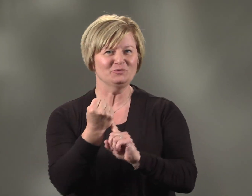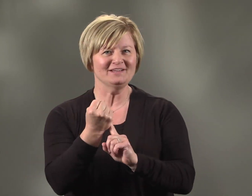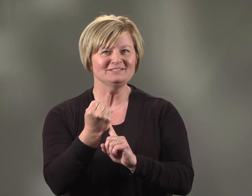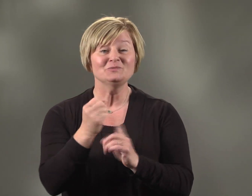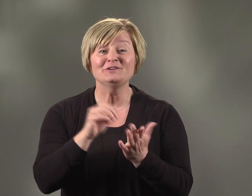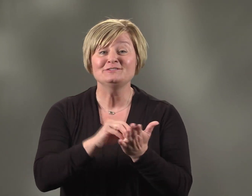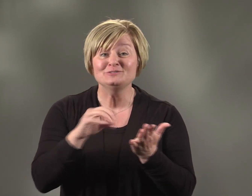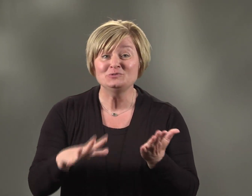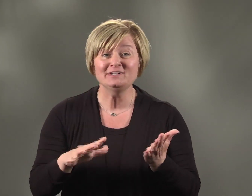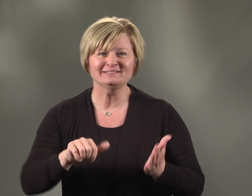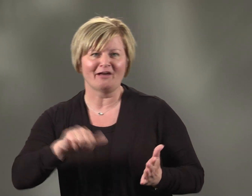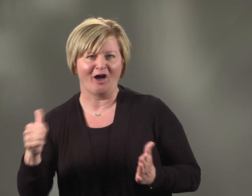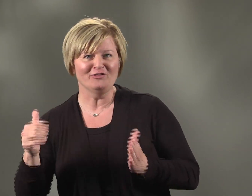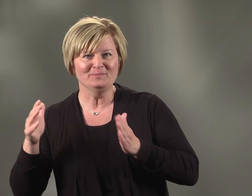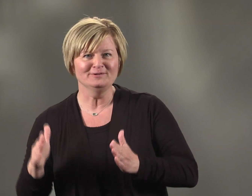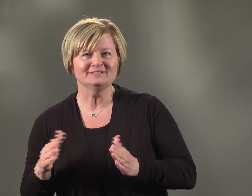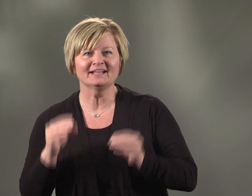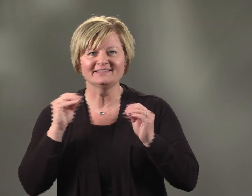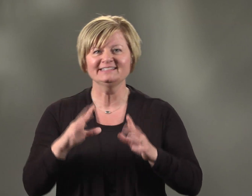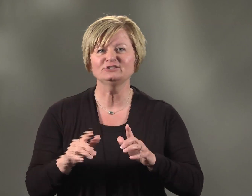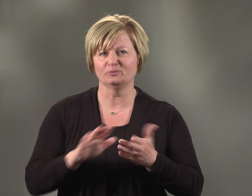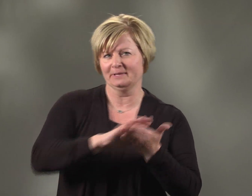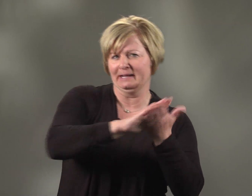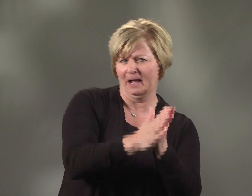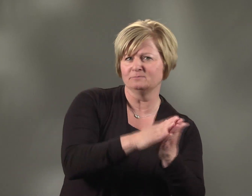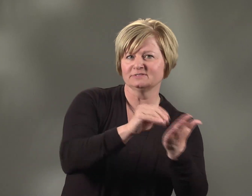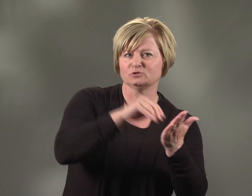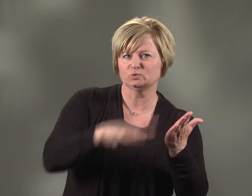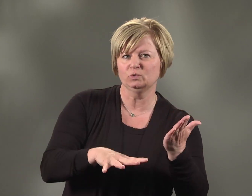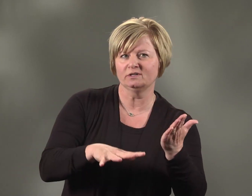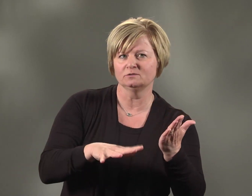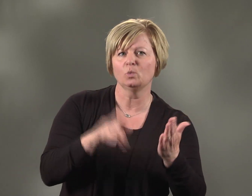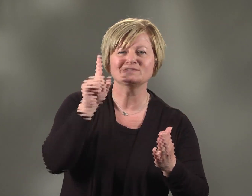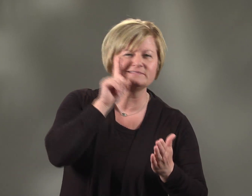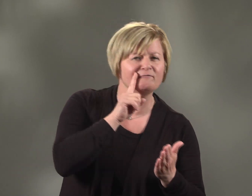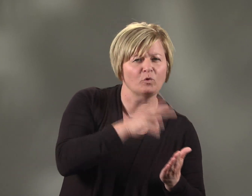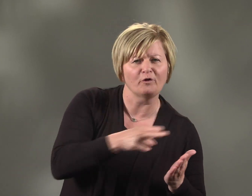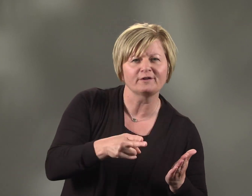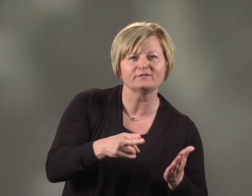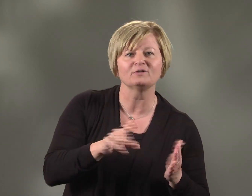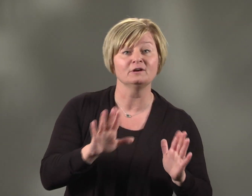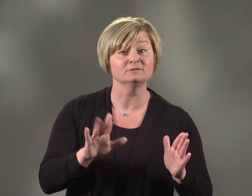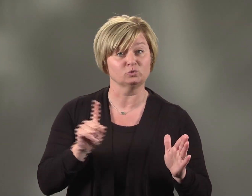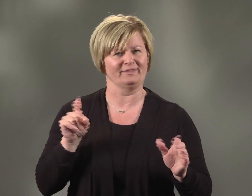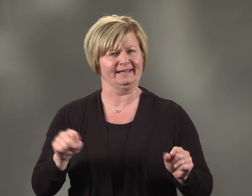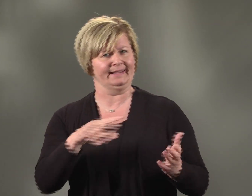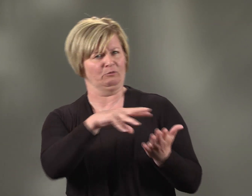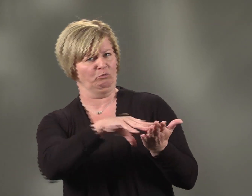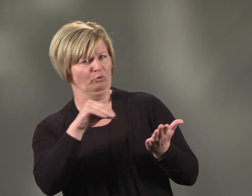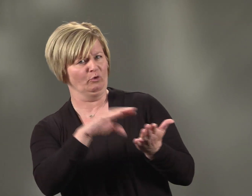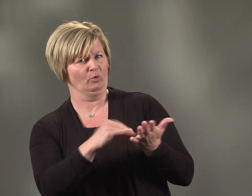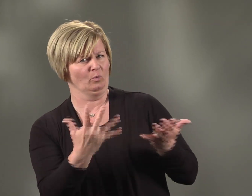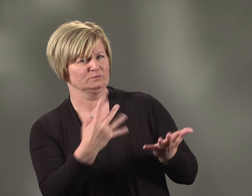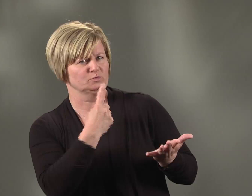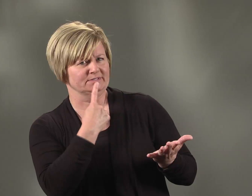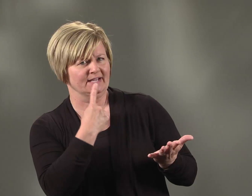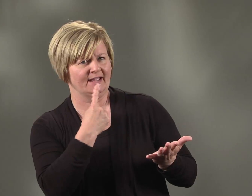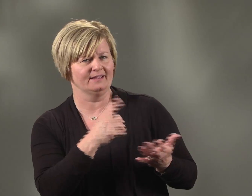where the student is the other person and the teacher becomes the student who is deaf or hard of hearing so that they learn what to say.